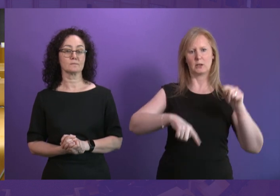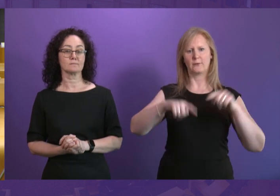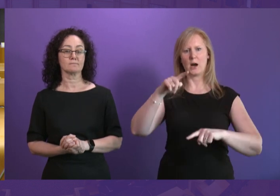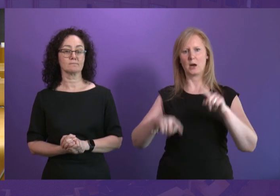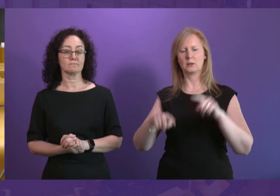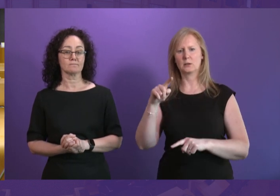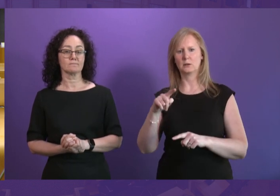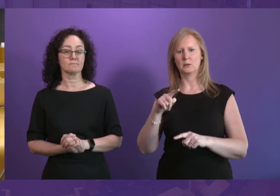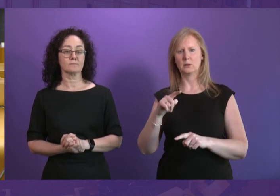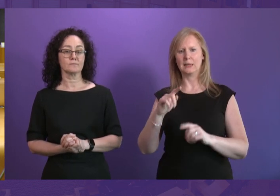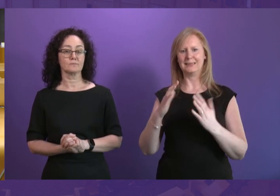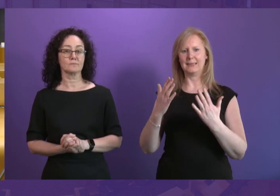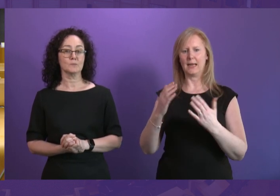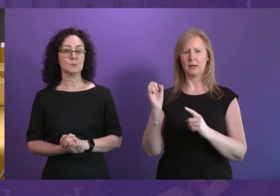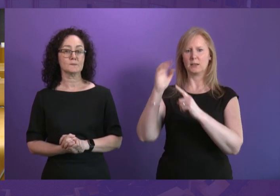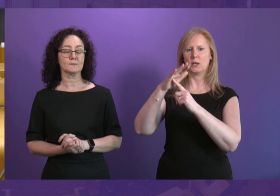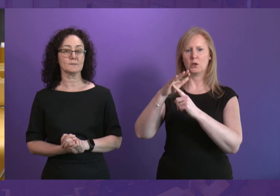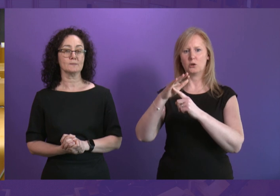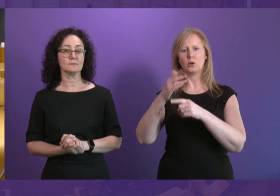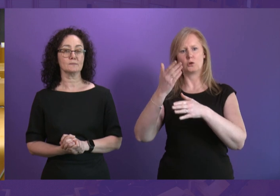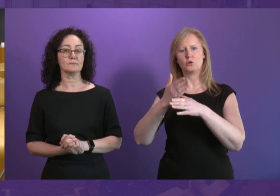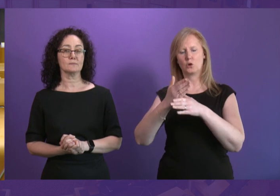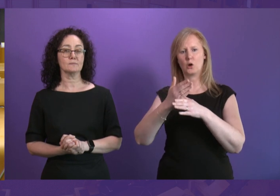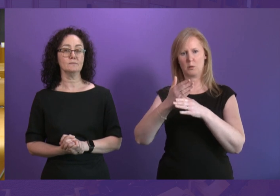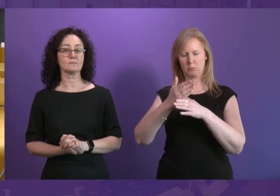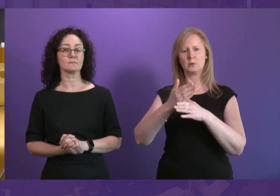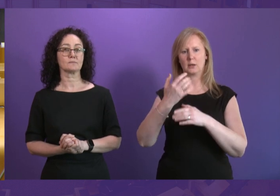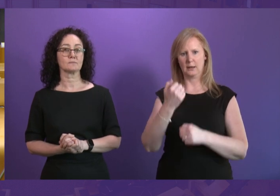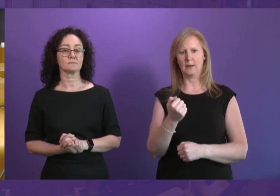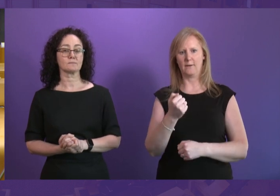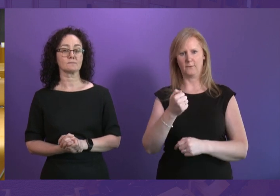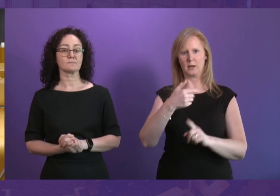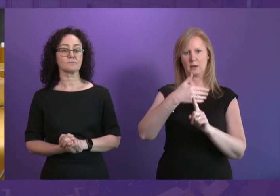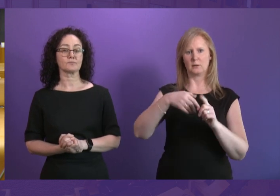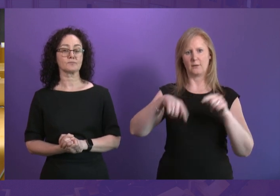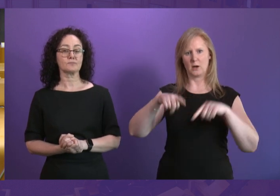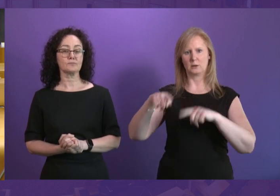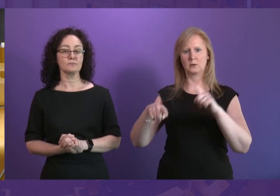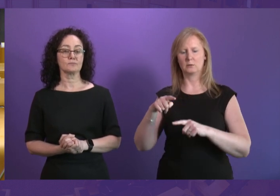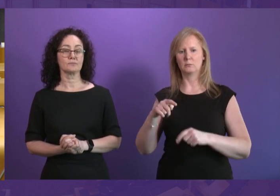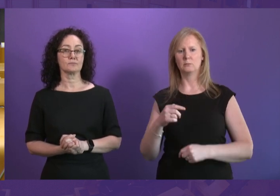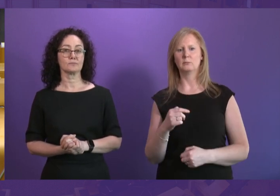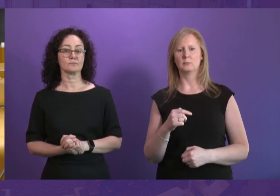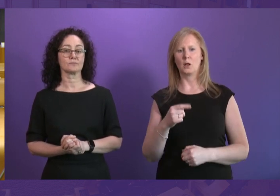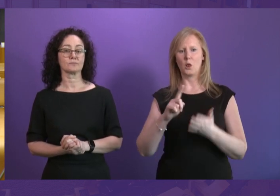who are in the most senior posts are from a diverse background; and in two thirds of local authorities people who are from a diverse background make up less than 1 per cent of